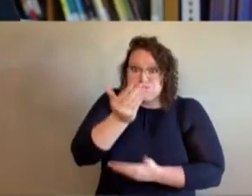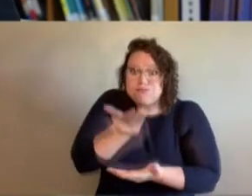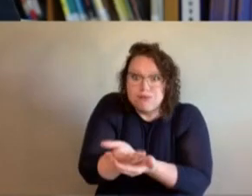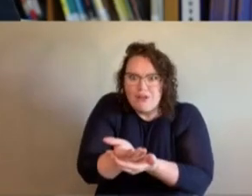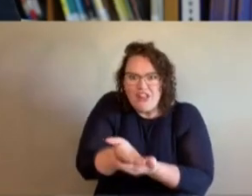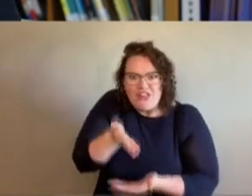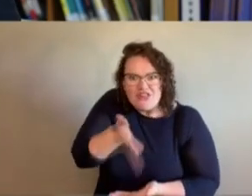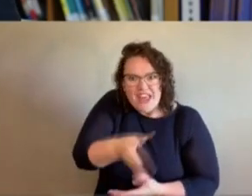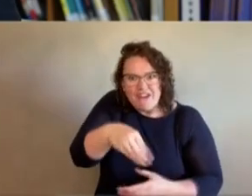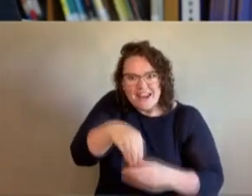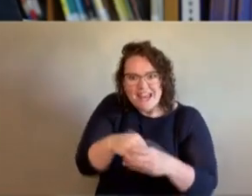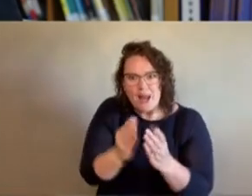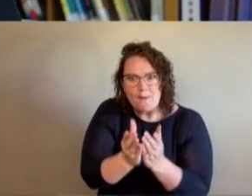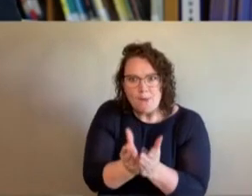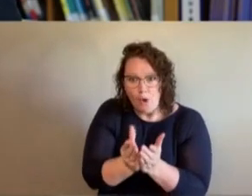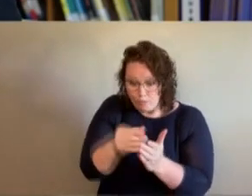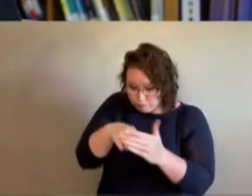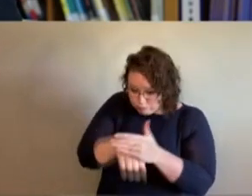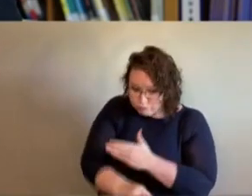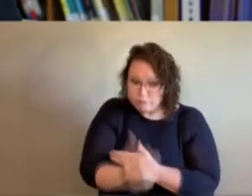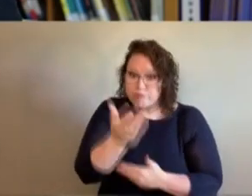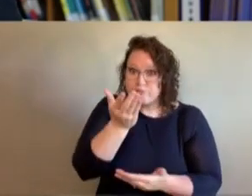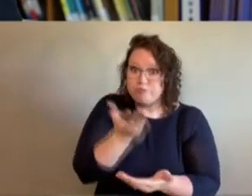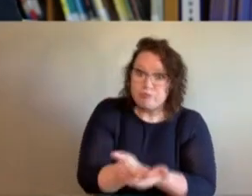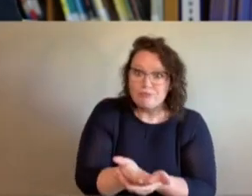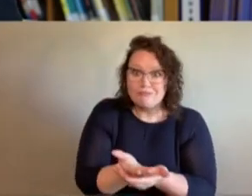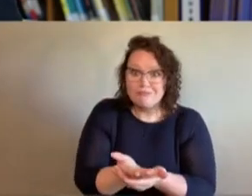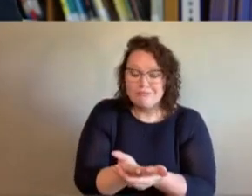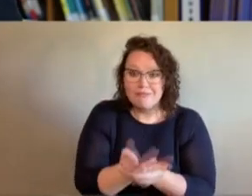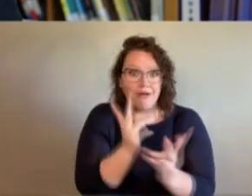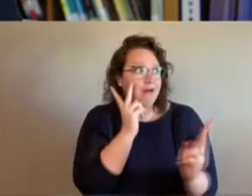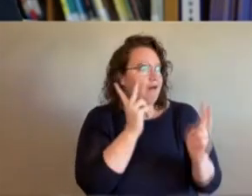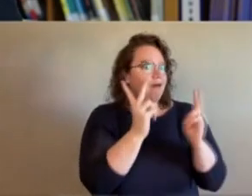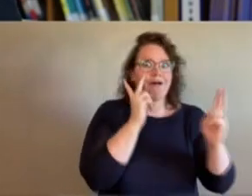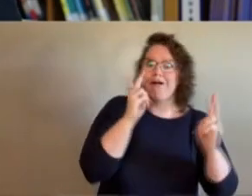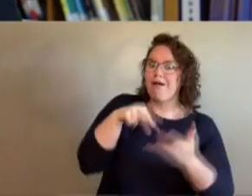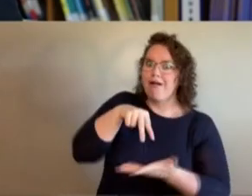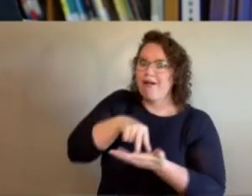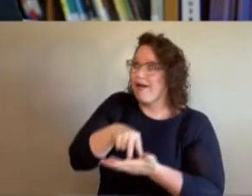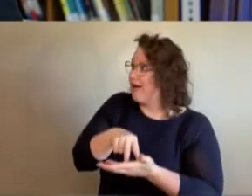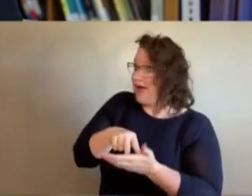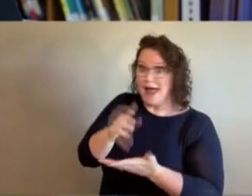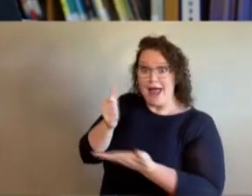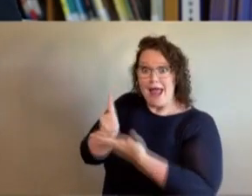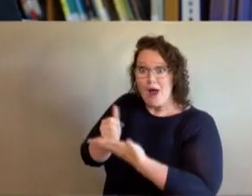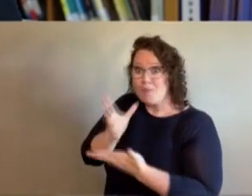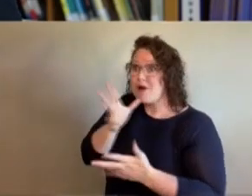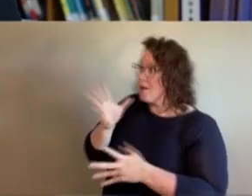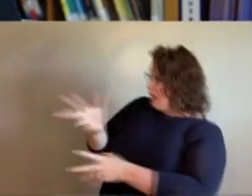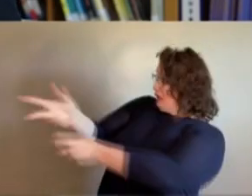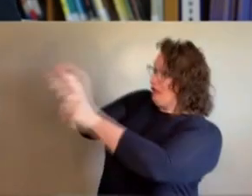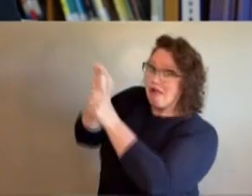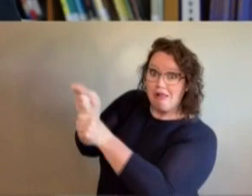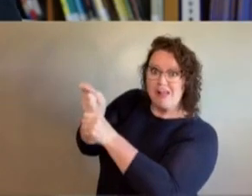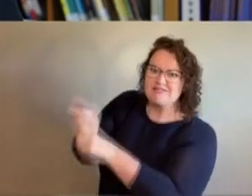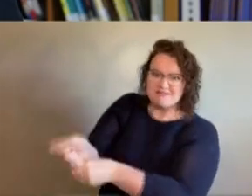and wasn't aware. With a push and a tug, he was born right there on the deck of a ship.